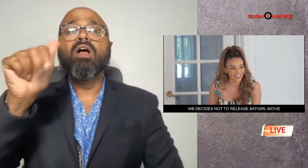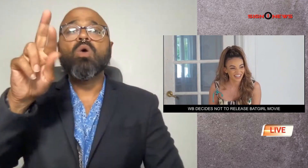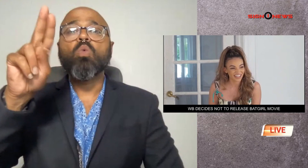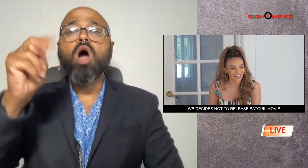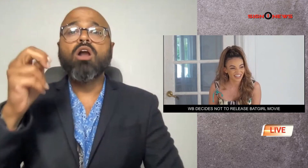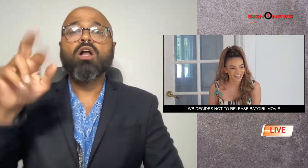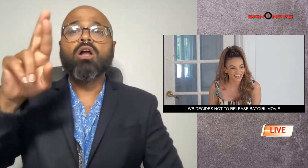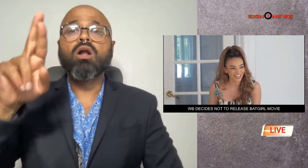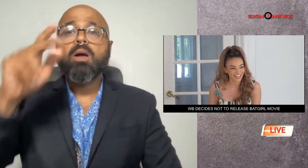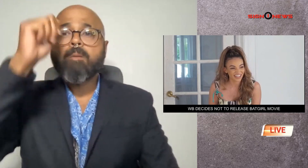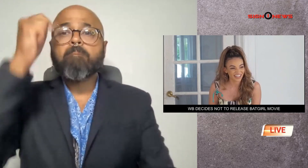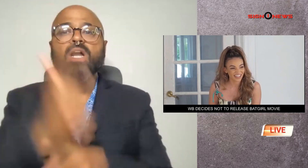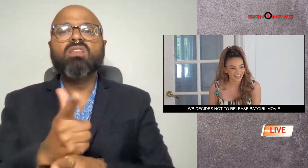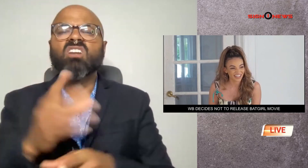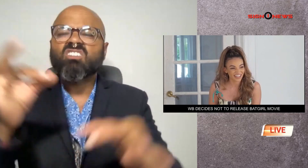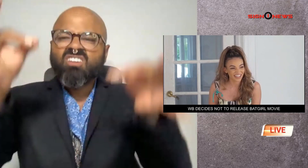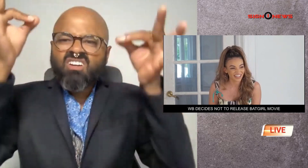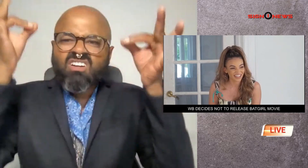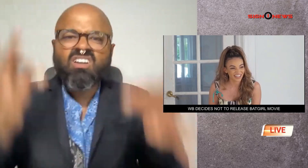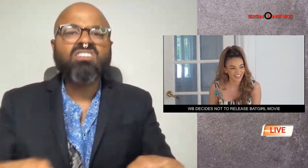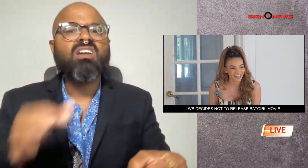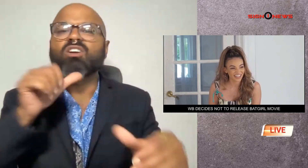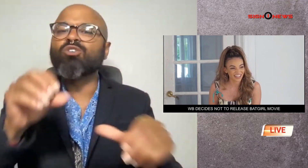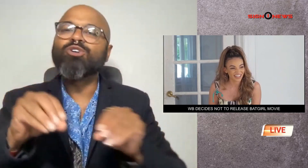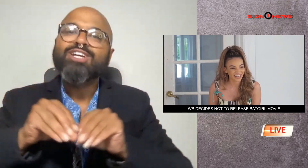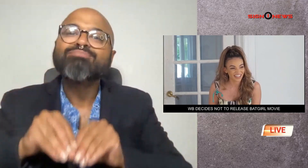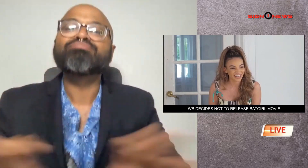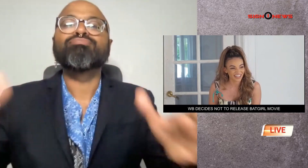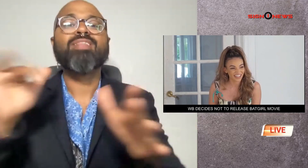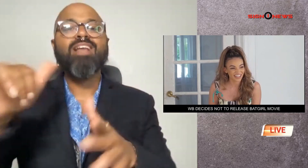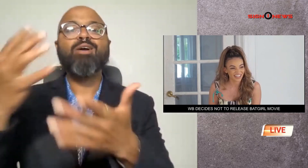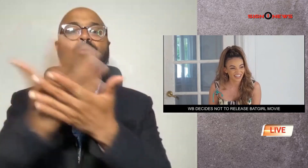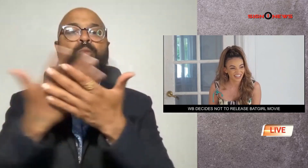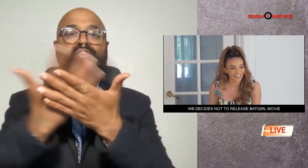disappointed to hear Warner Brothers has decided not to release the movie